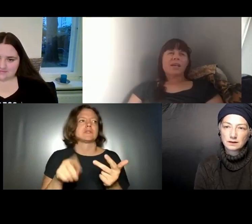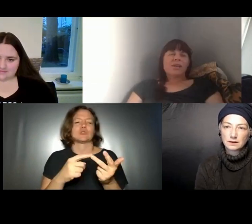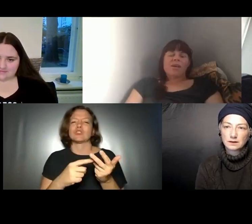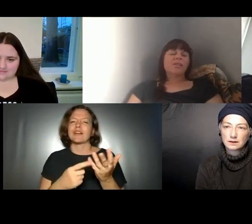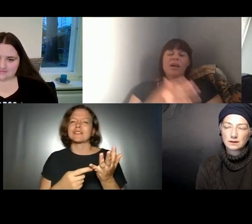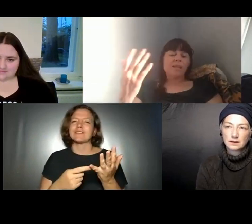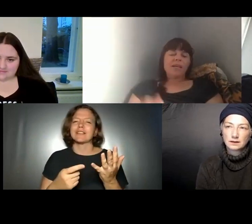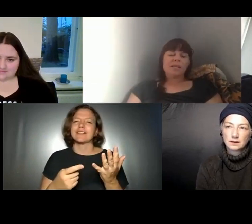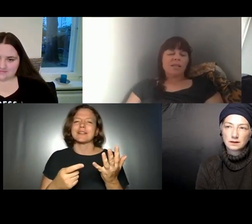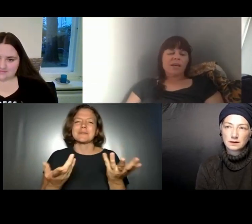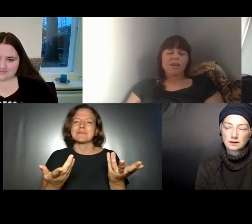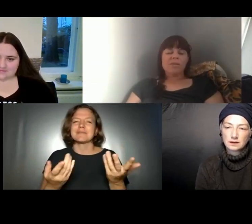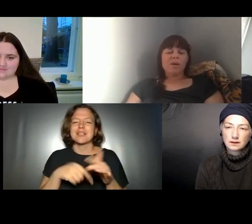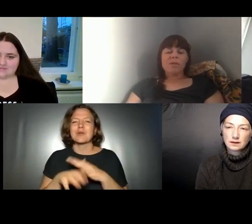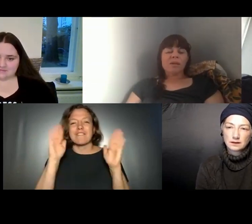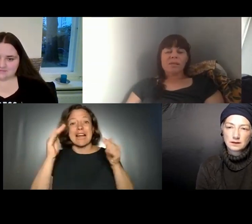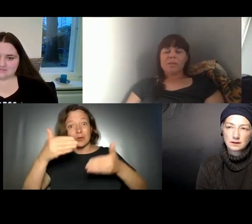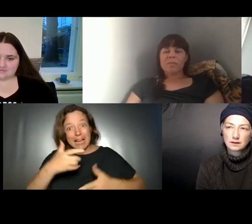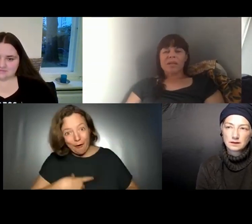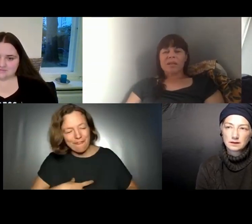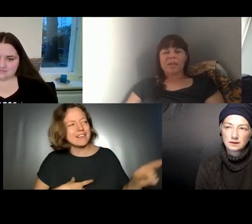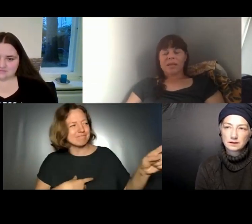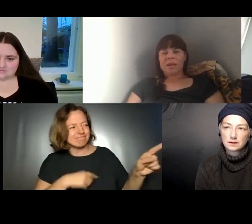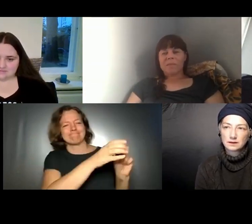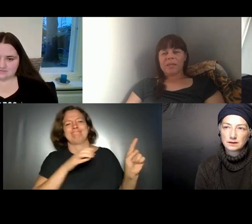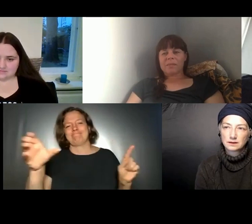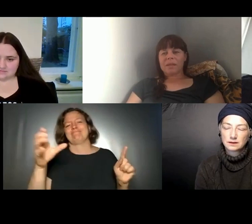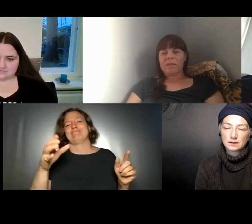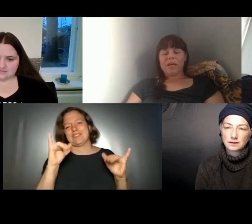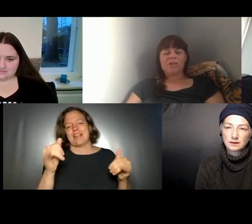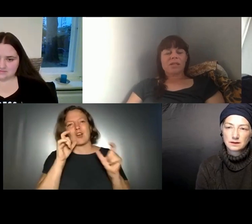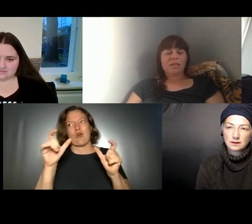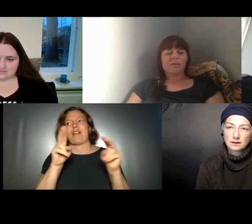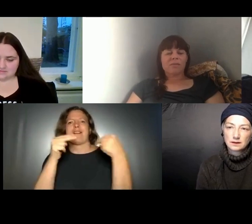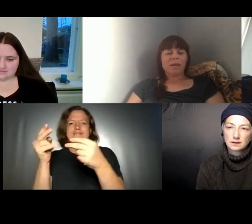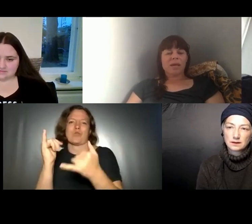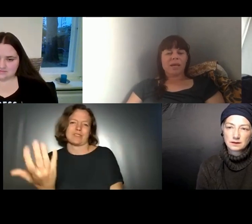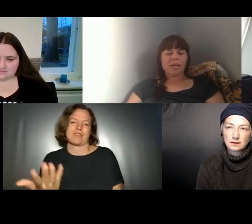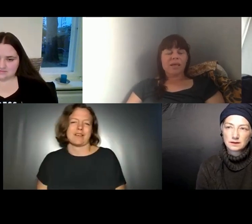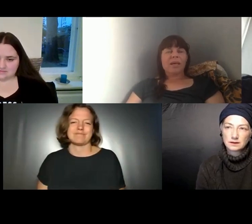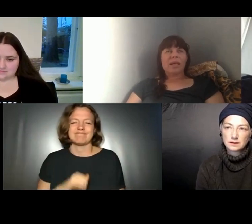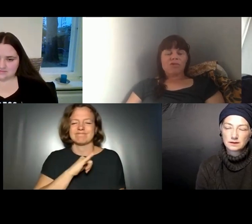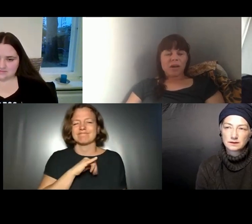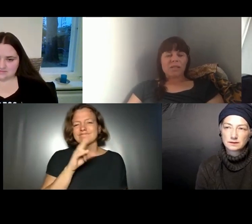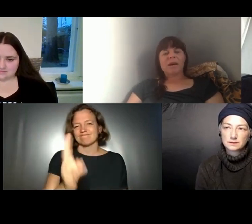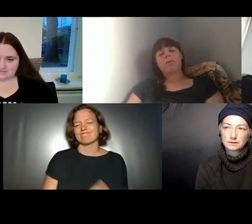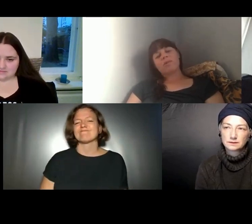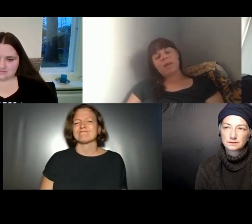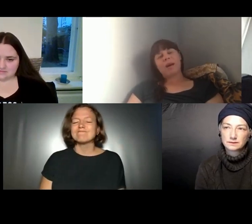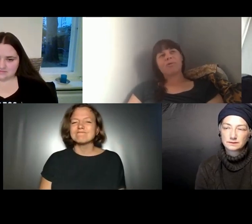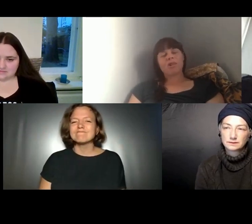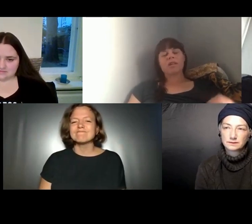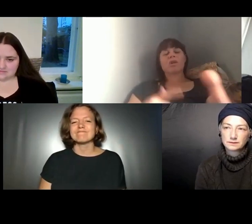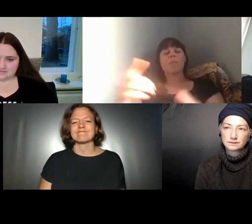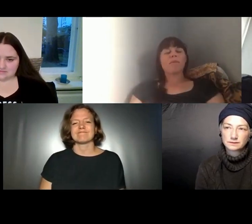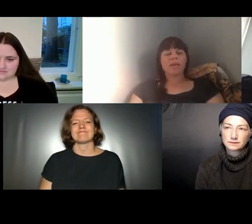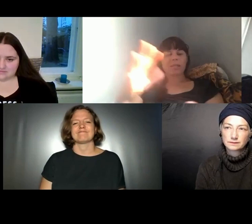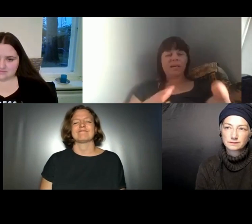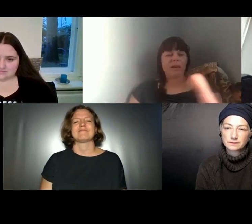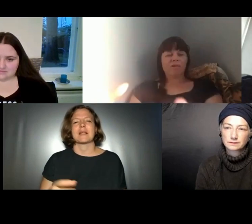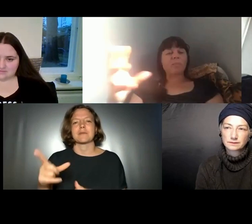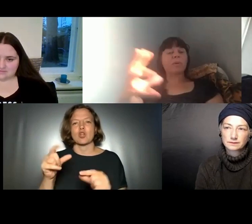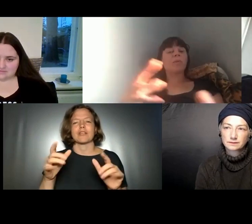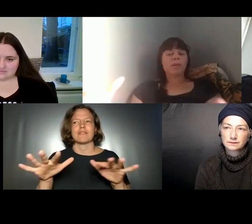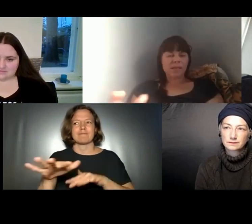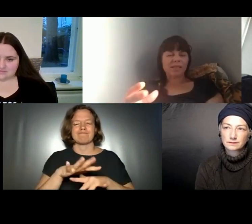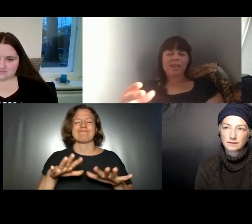I don't know the answer, but I think there is something very interesting for me in trust, how trust operates in our crip communities.